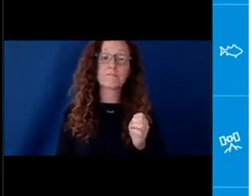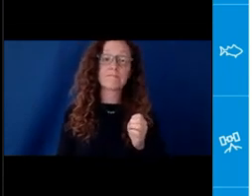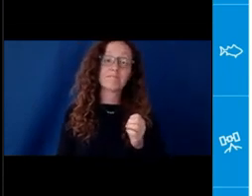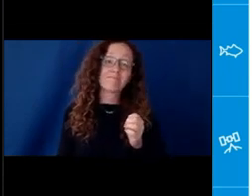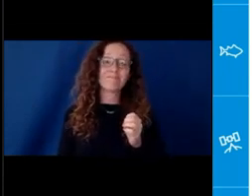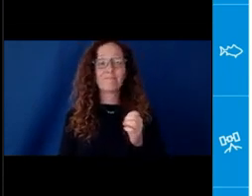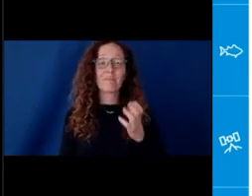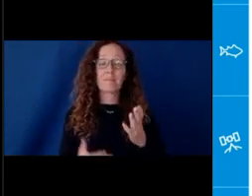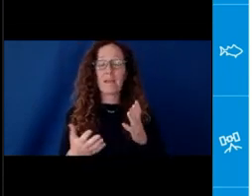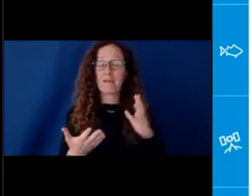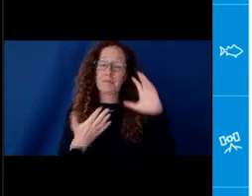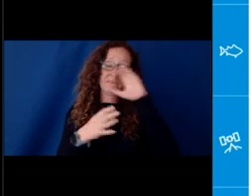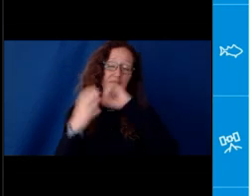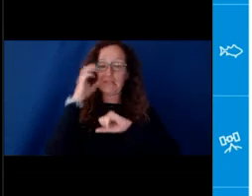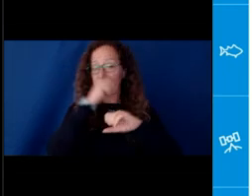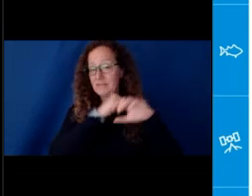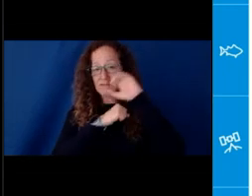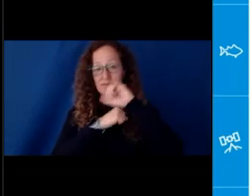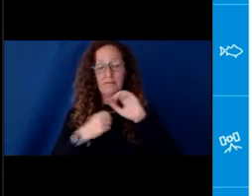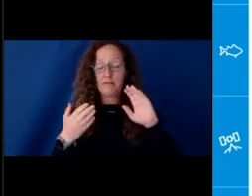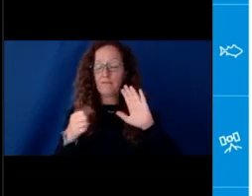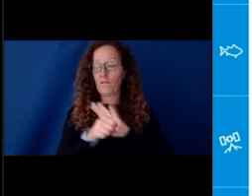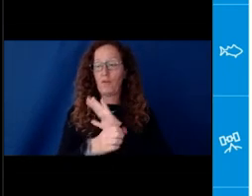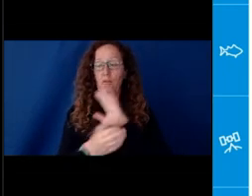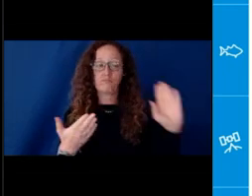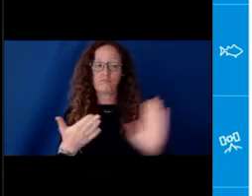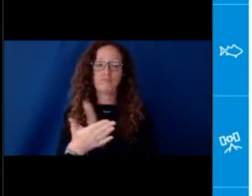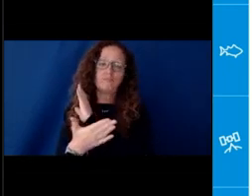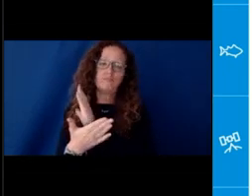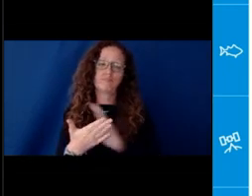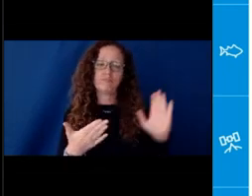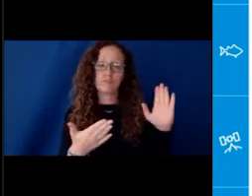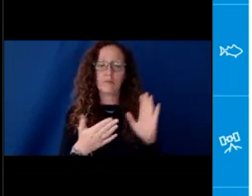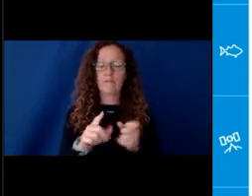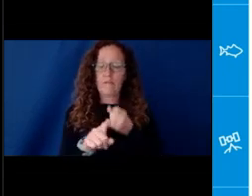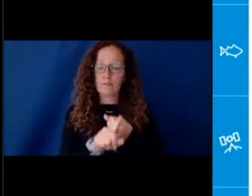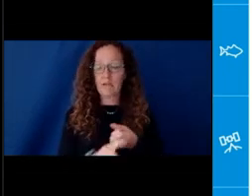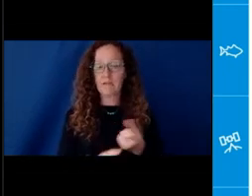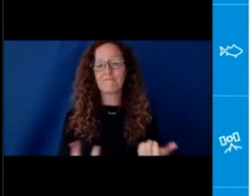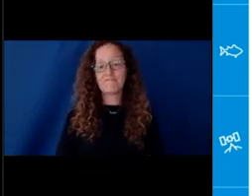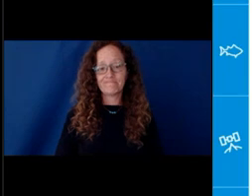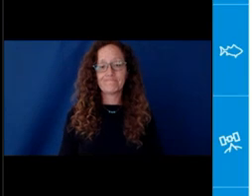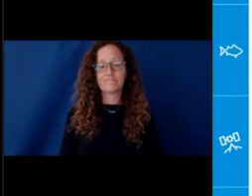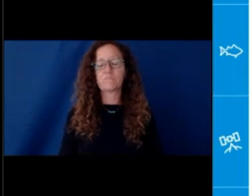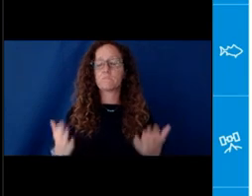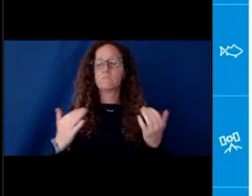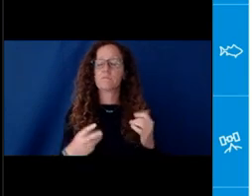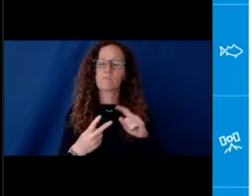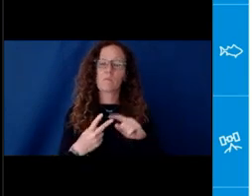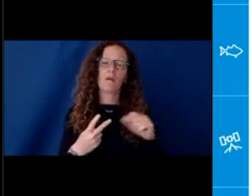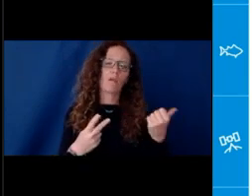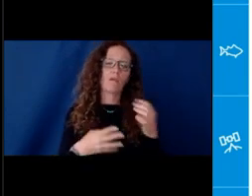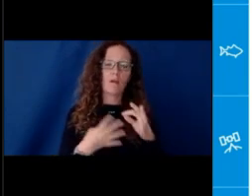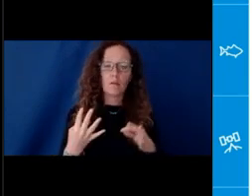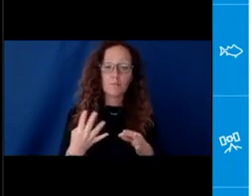spectrum of impacts associated with heat exposure. And the second approach we considered uses a